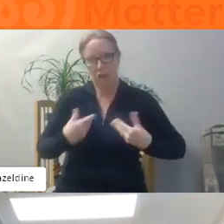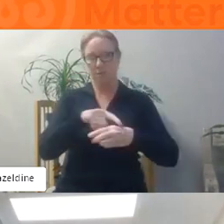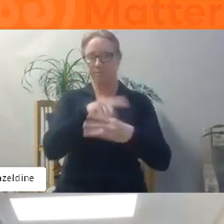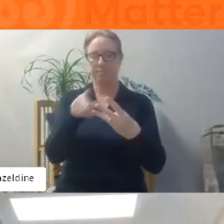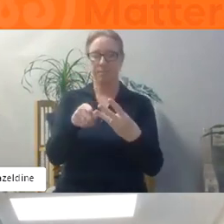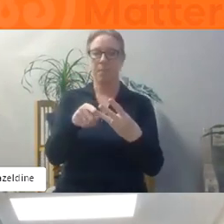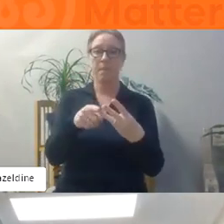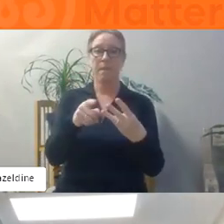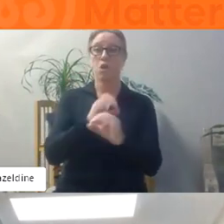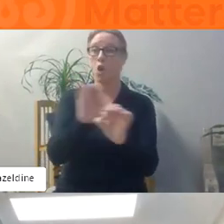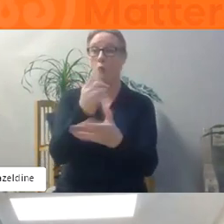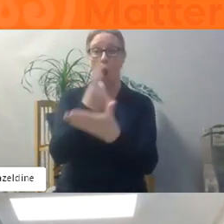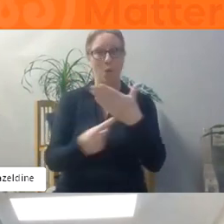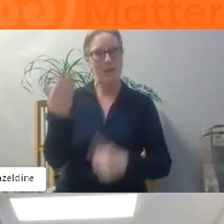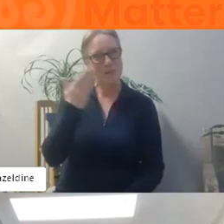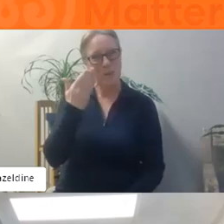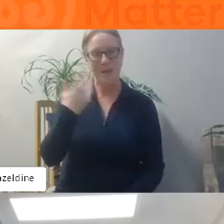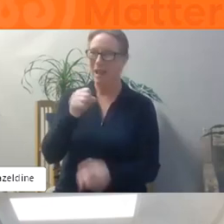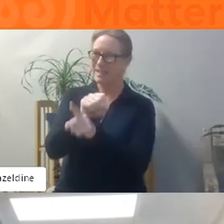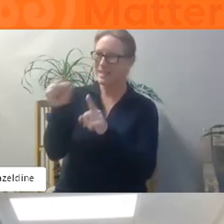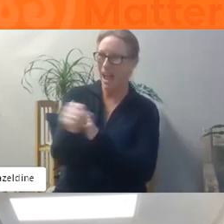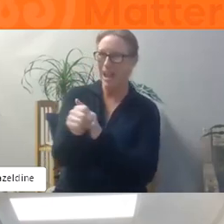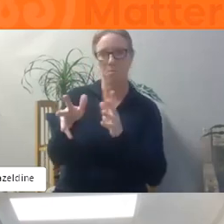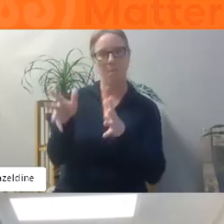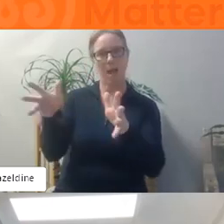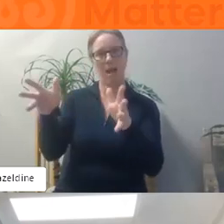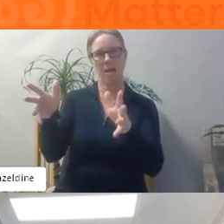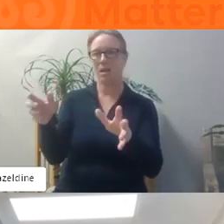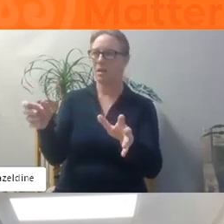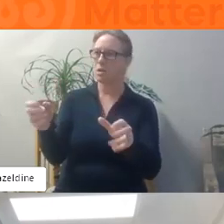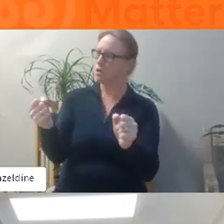not only schooling but for society as a whole to move to a space of